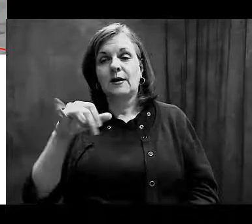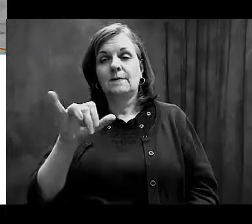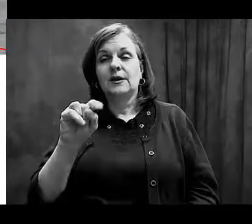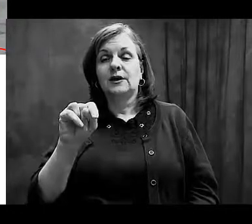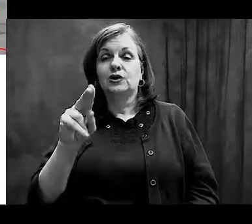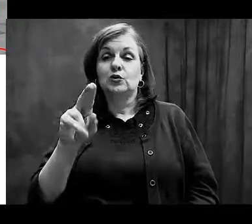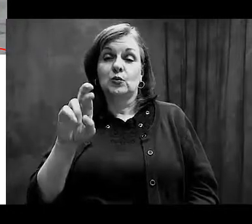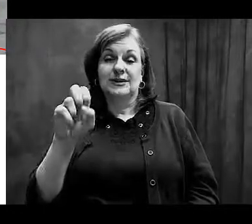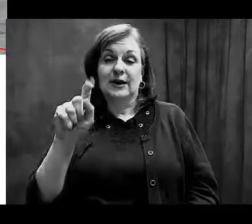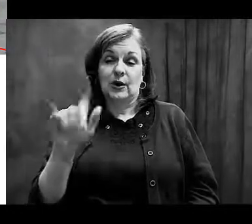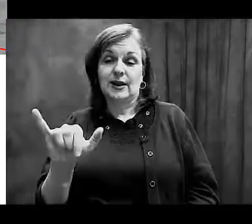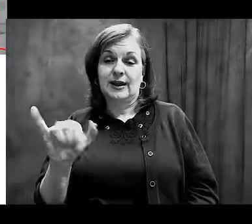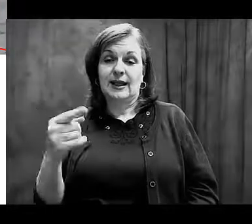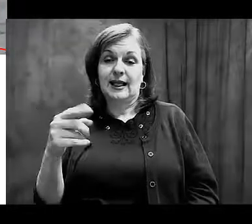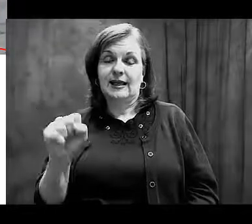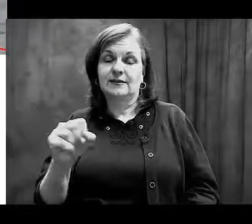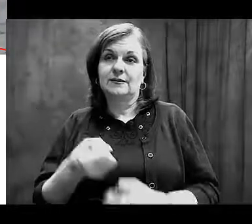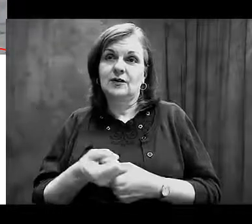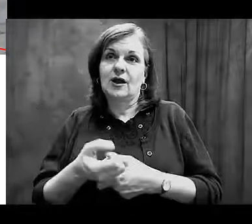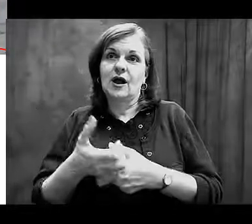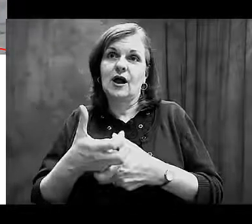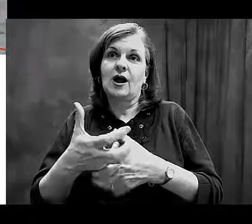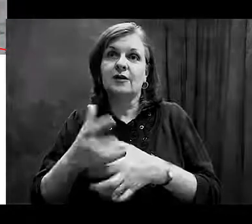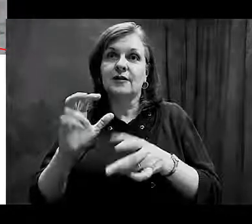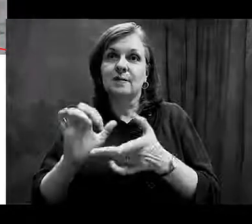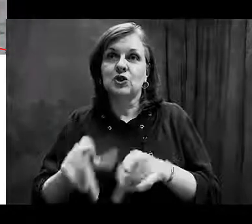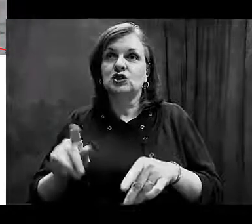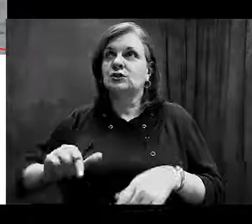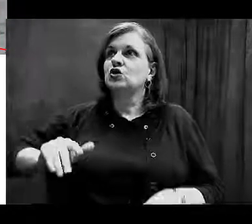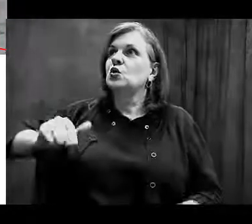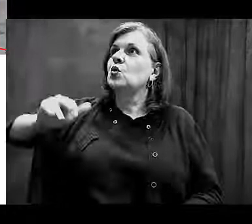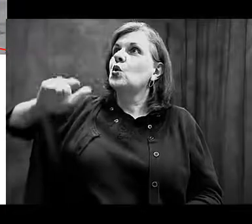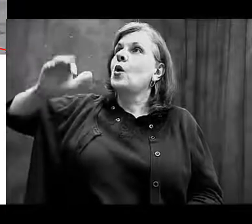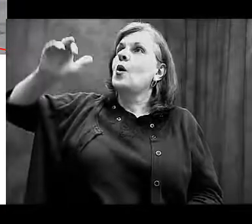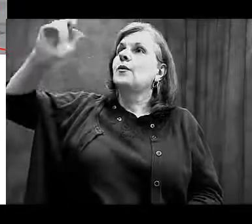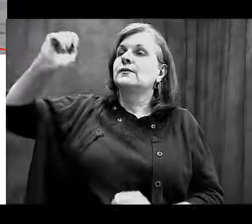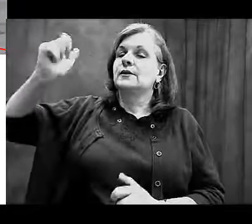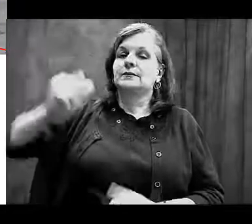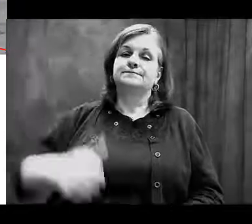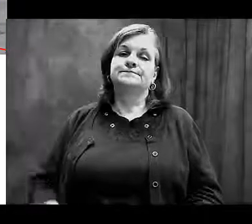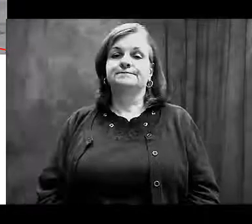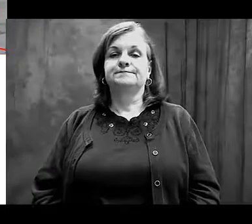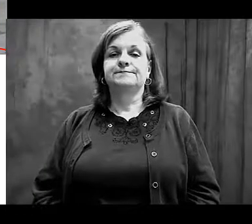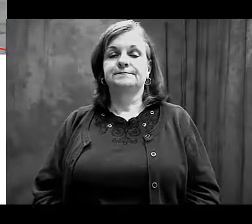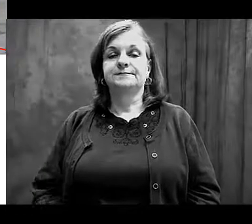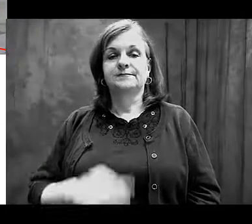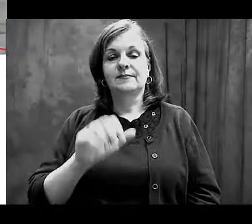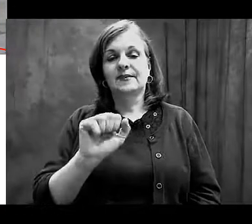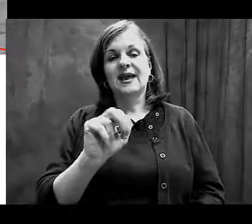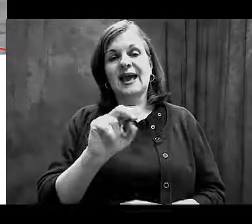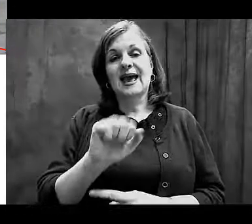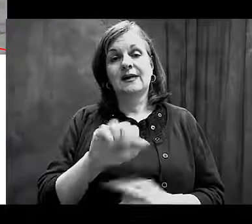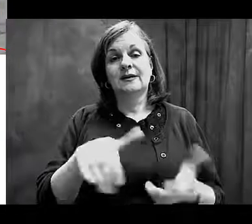pituitary glands to cause this HUGE huge size associated with these individuals